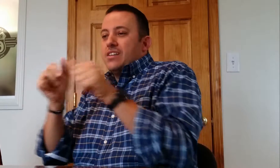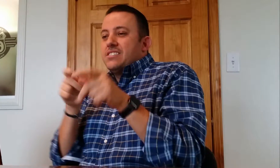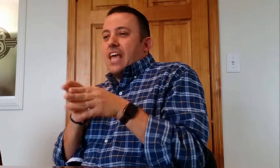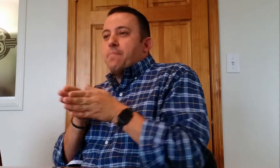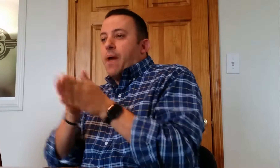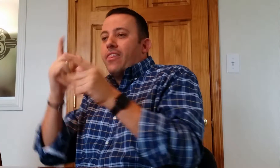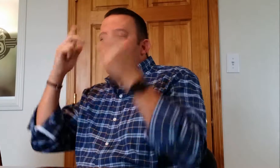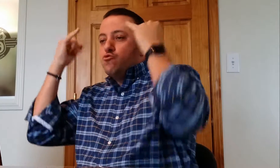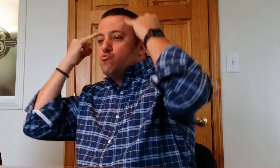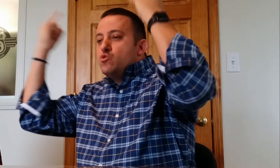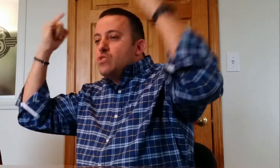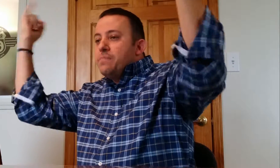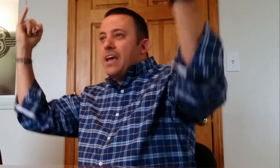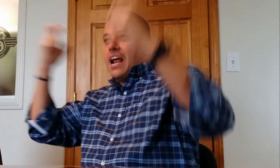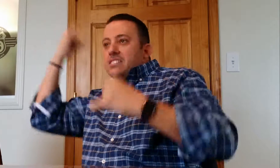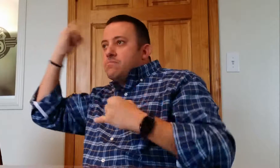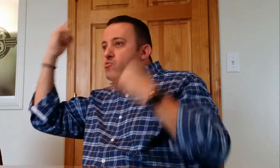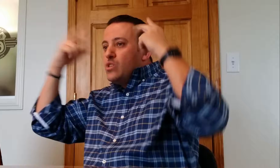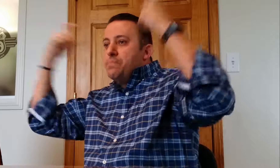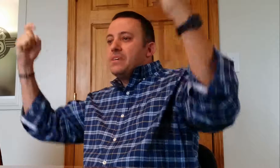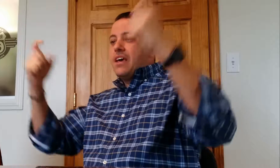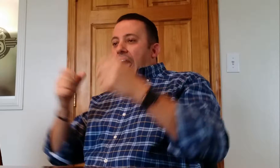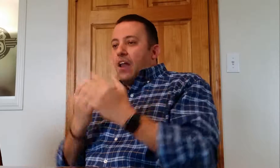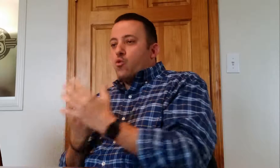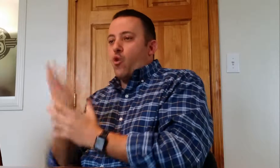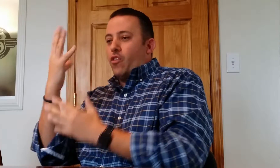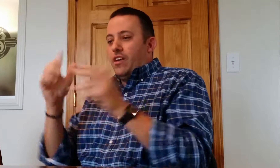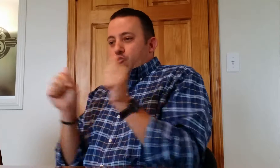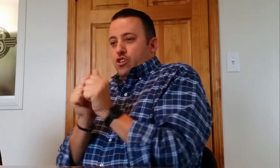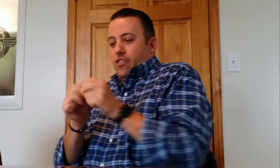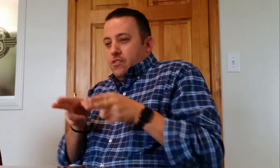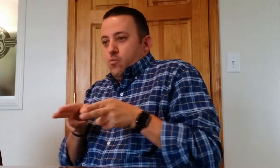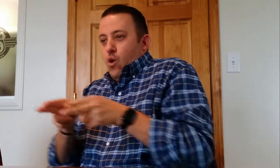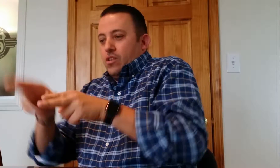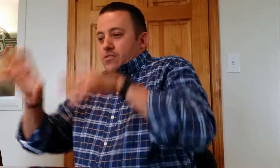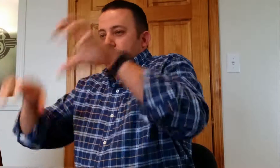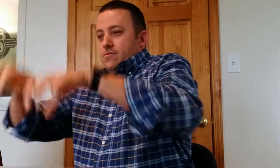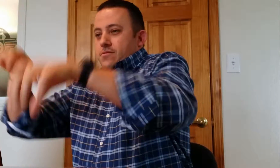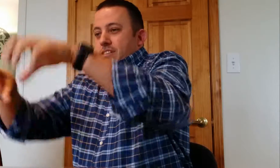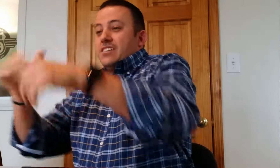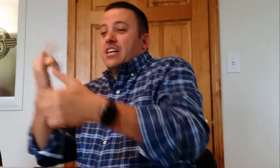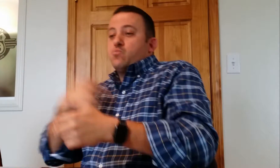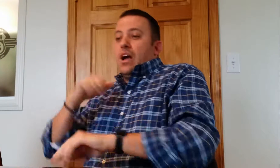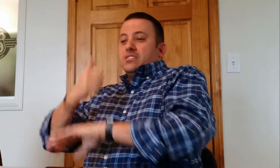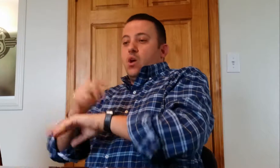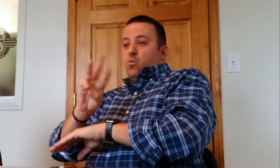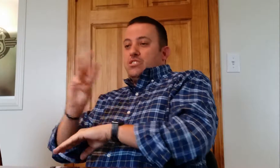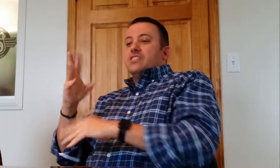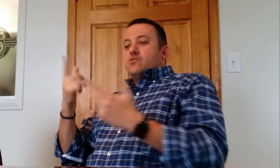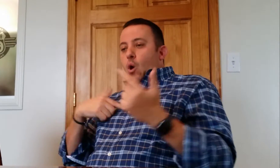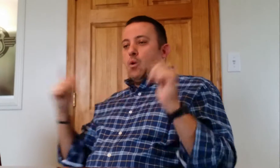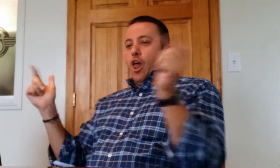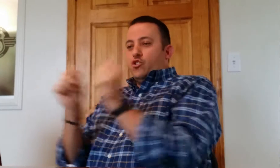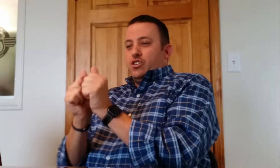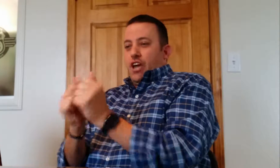It's the same path with dreams along it. So we can all grow together and that's the reason I began Route 66 so we can all work together as a team.